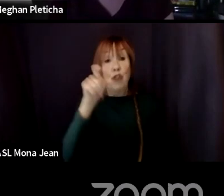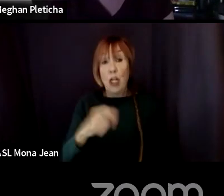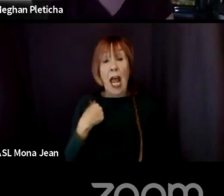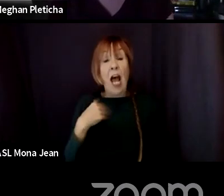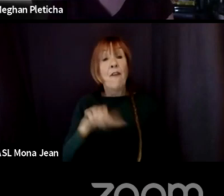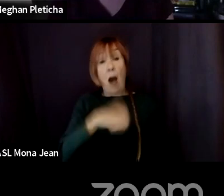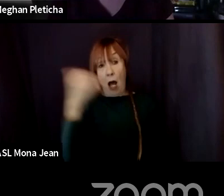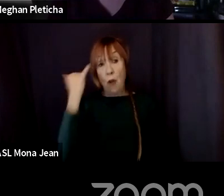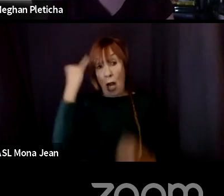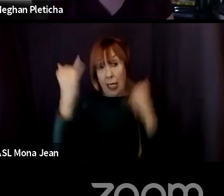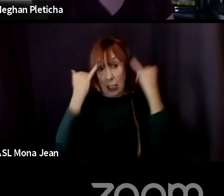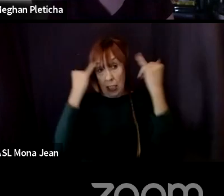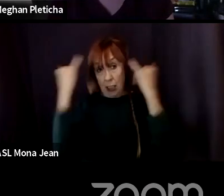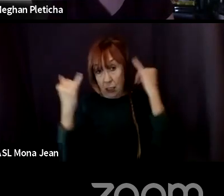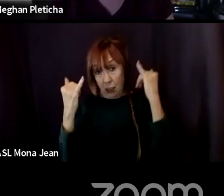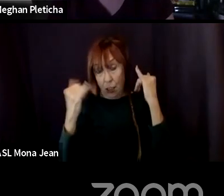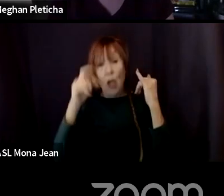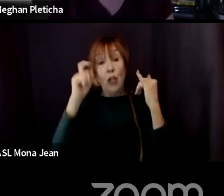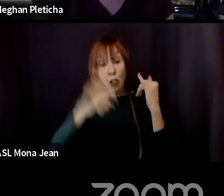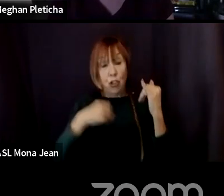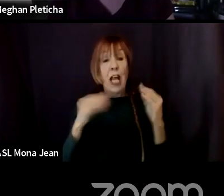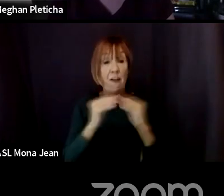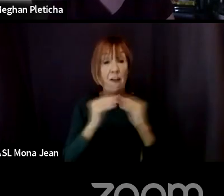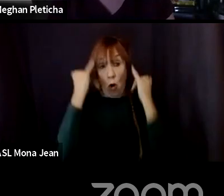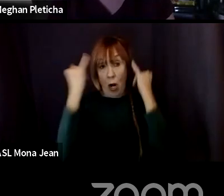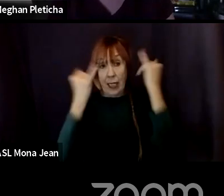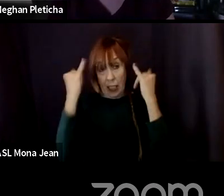Nice, what's your shameless?